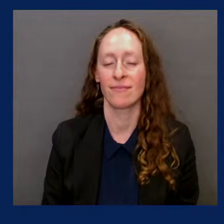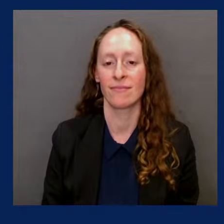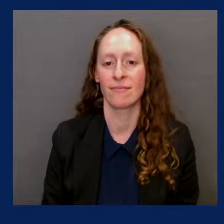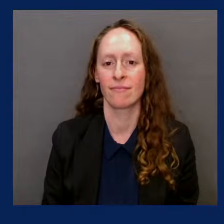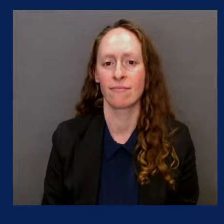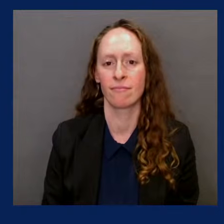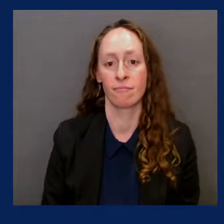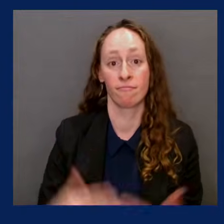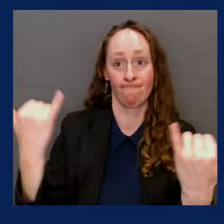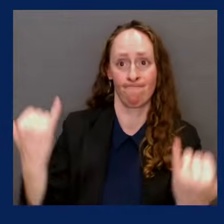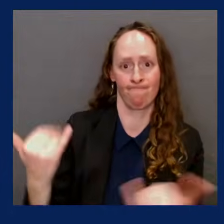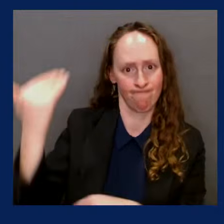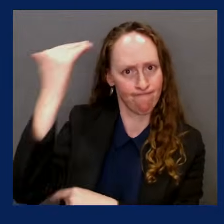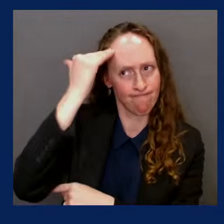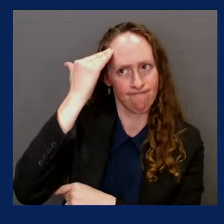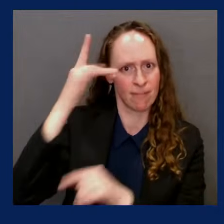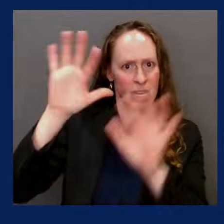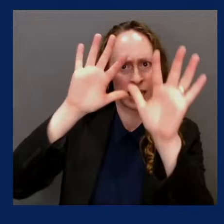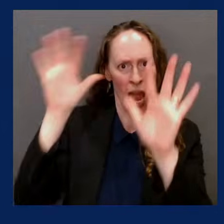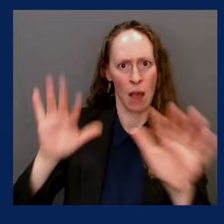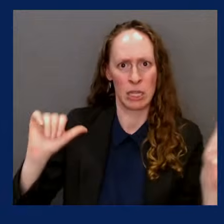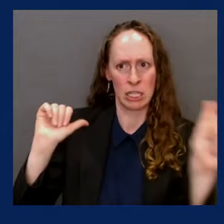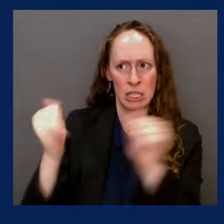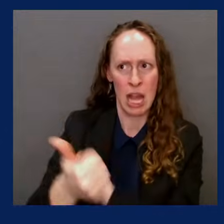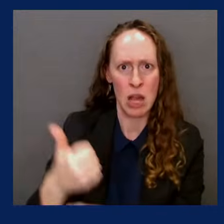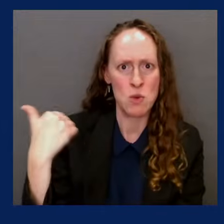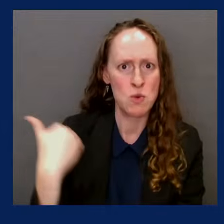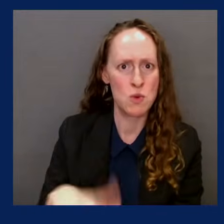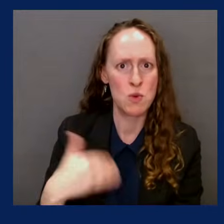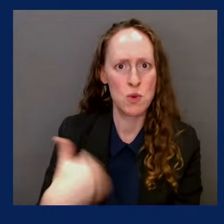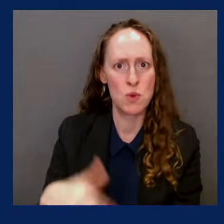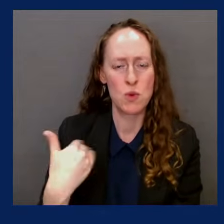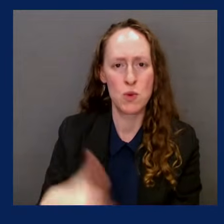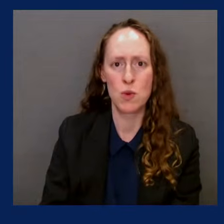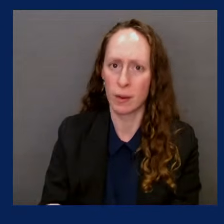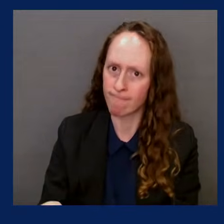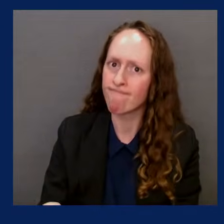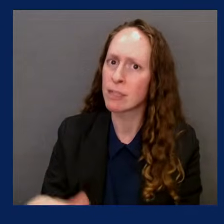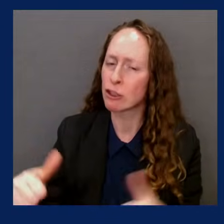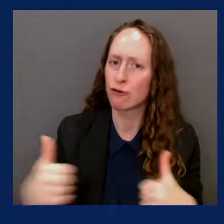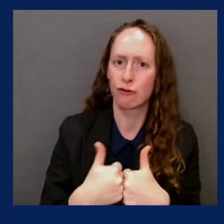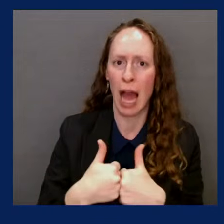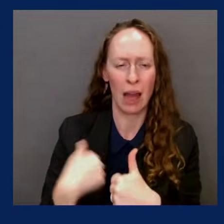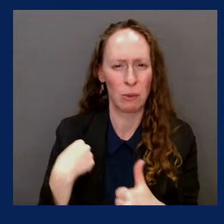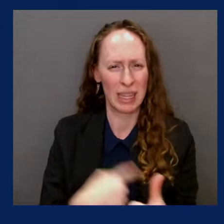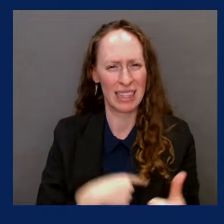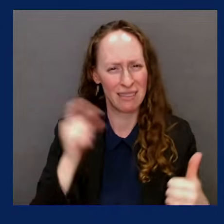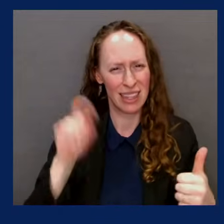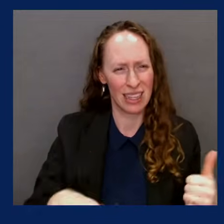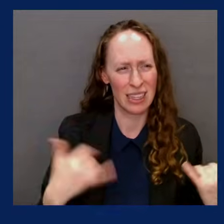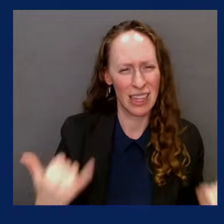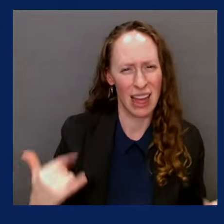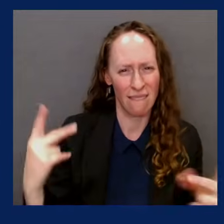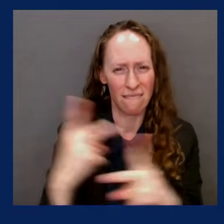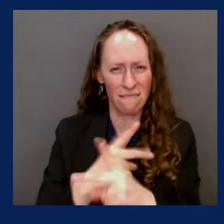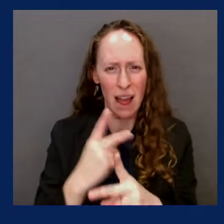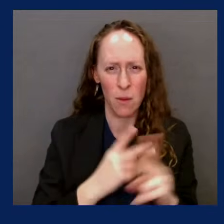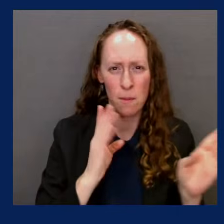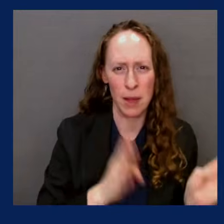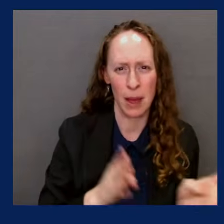and seizing the economic opportunities of clean energy. The Climate, Critical Minerals and Clean Energy Transformation Compact